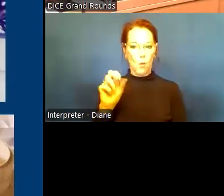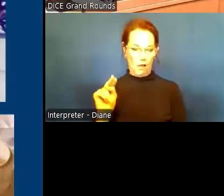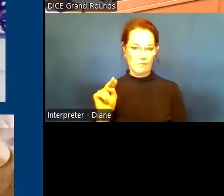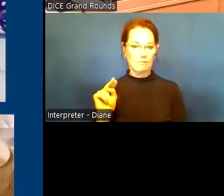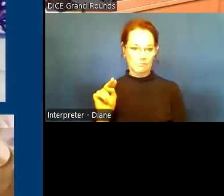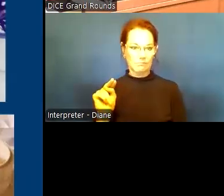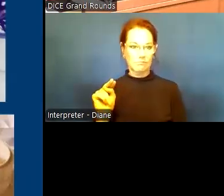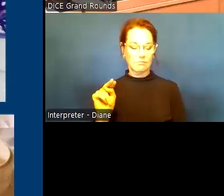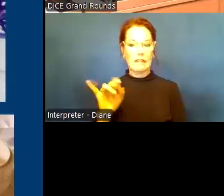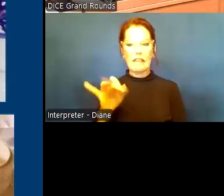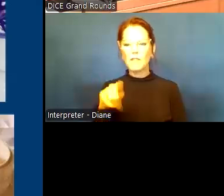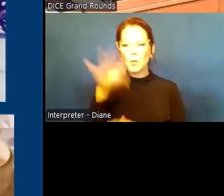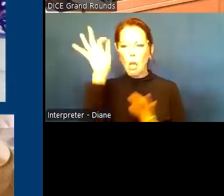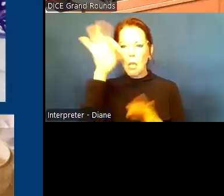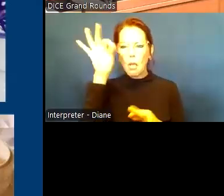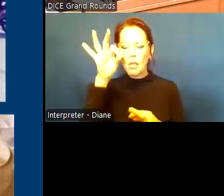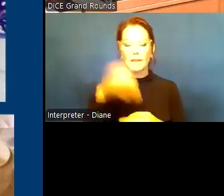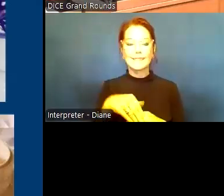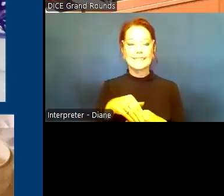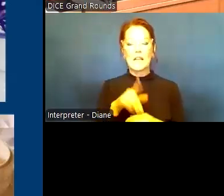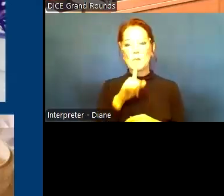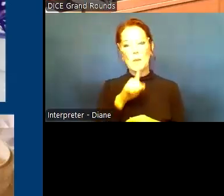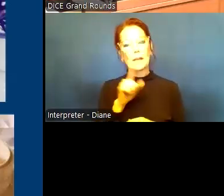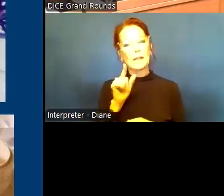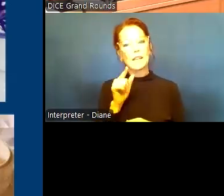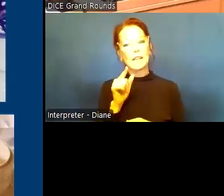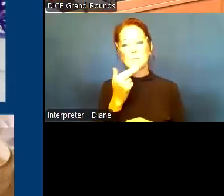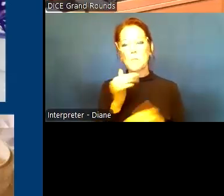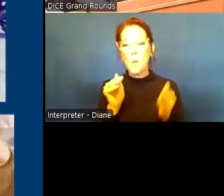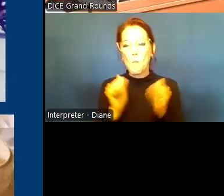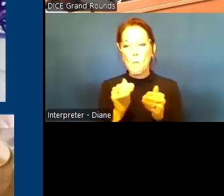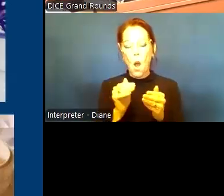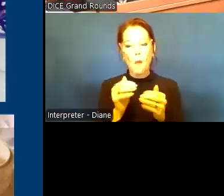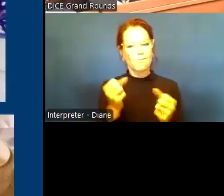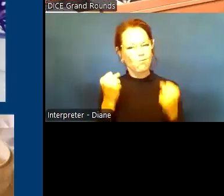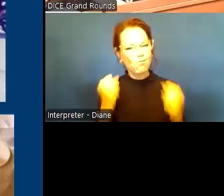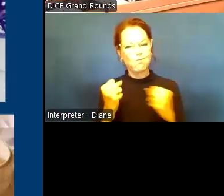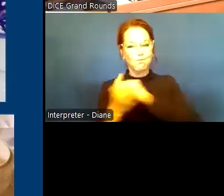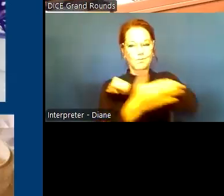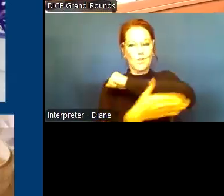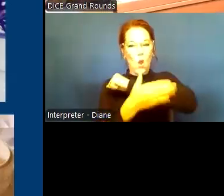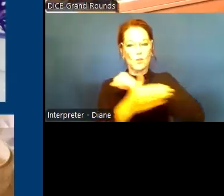folks don't know it's a small But Mighty country uh located off the Southeast coast of China um my